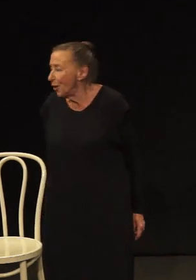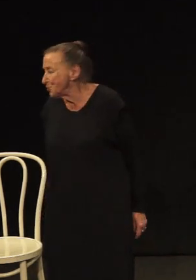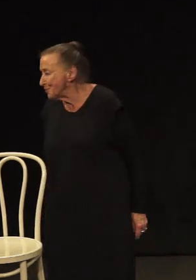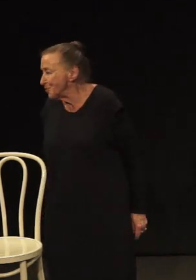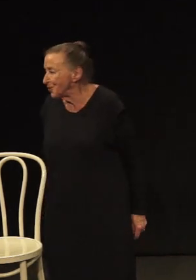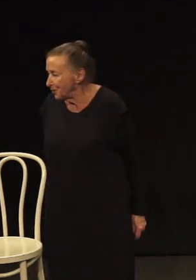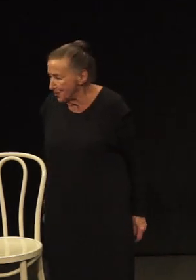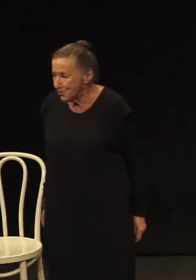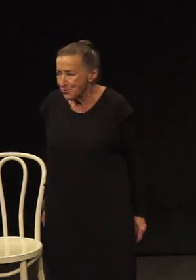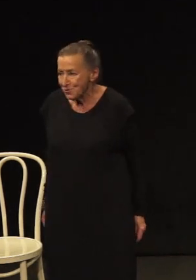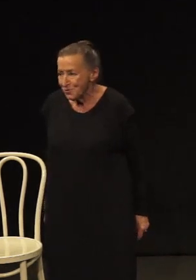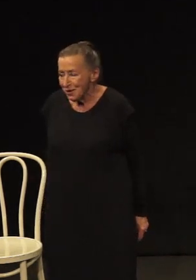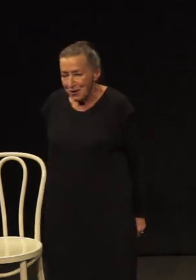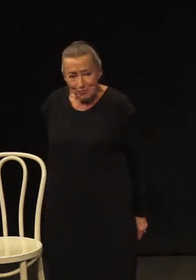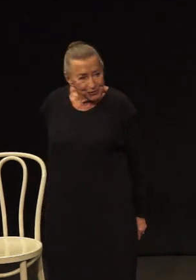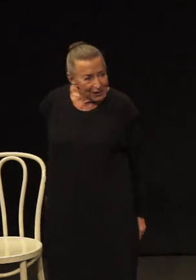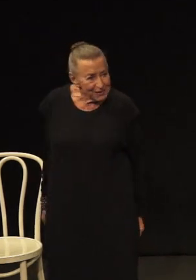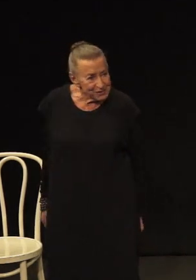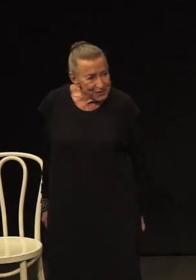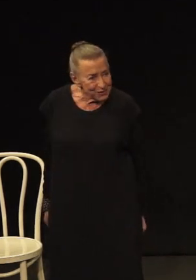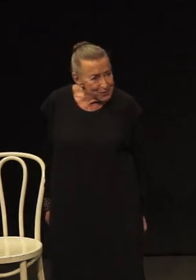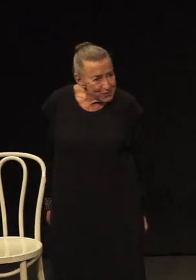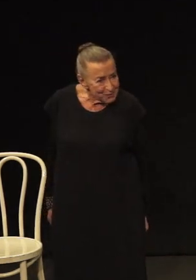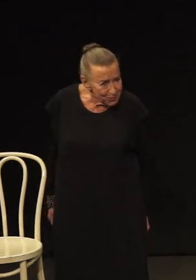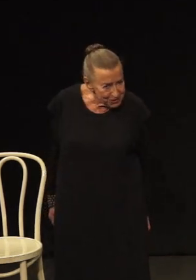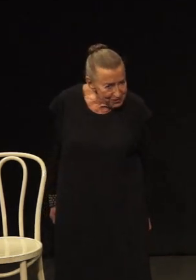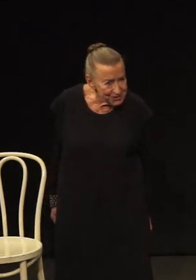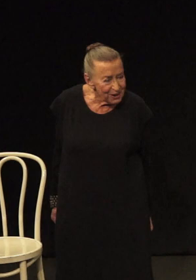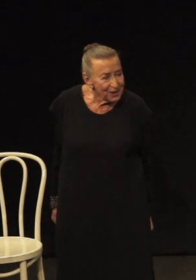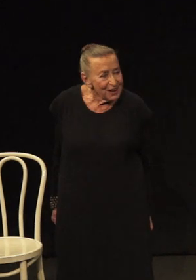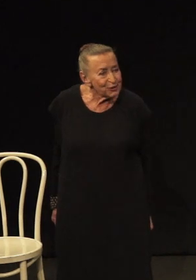"My dear Tadeusz" (such was the young man's name;